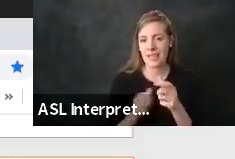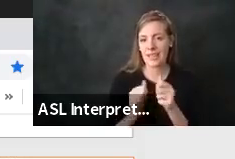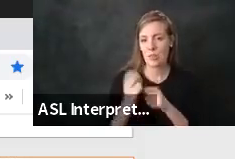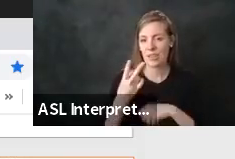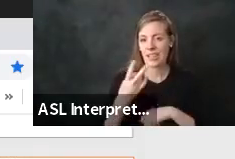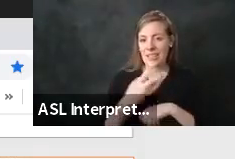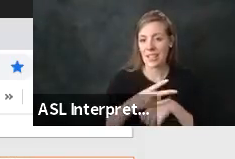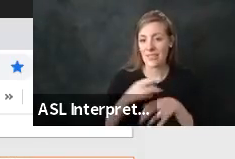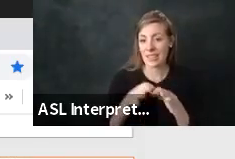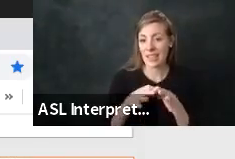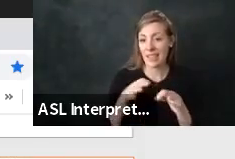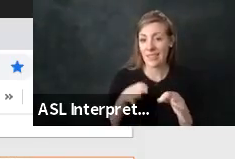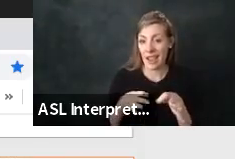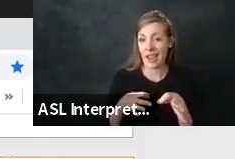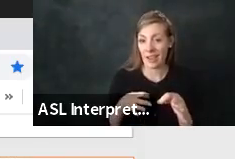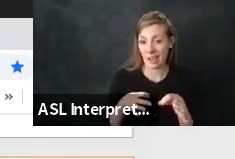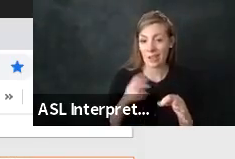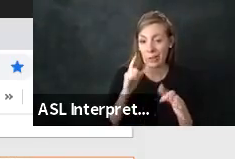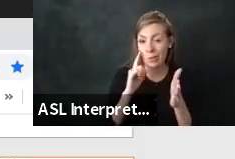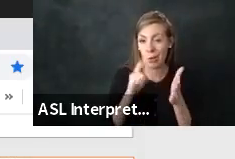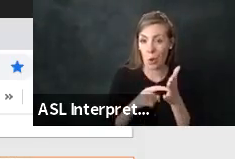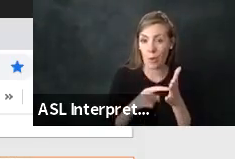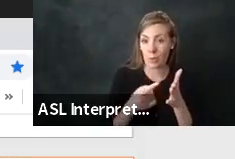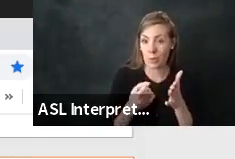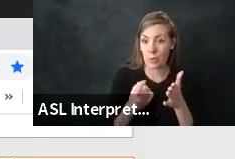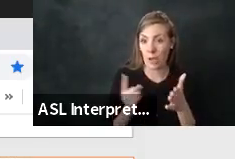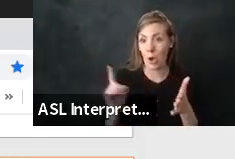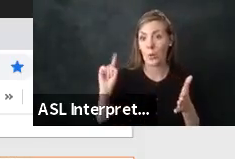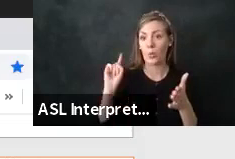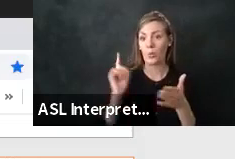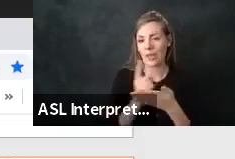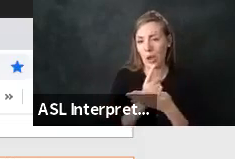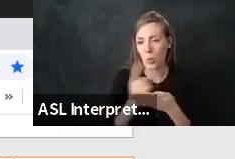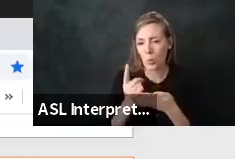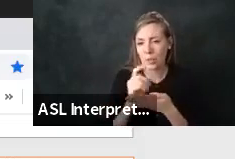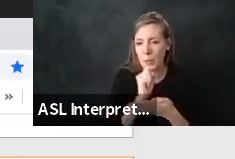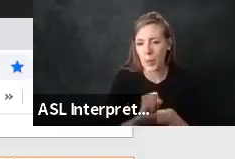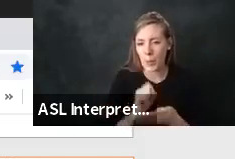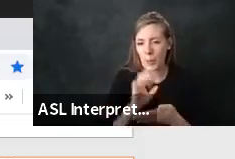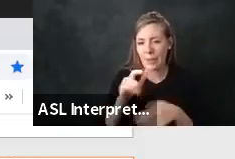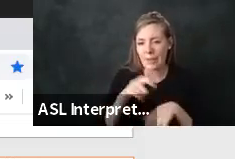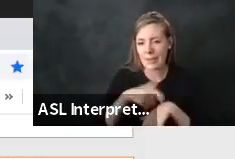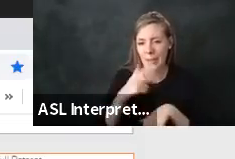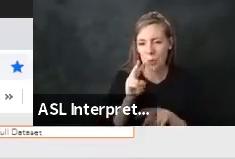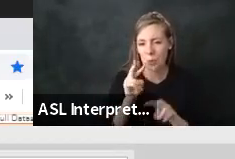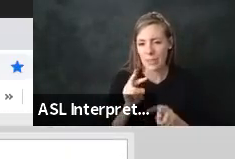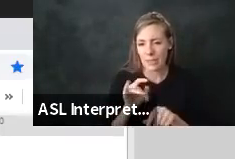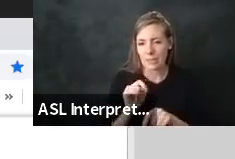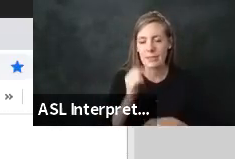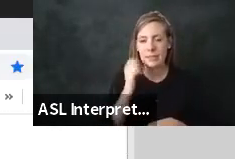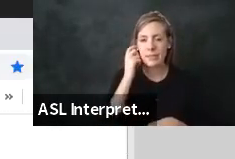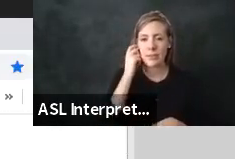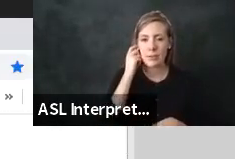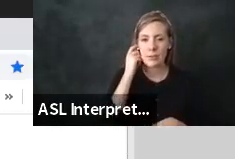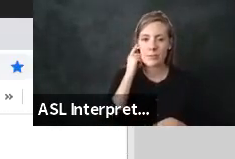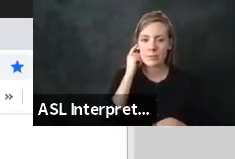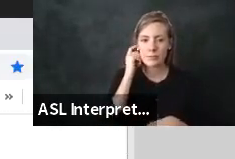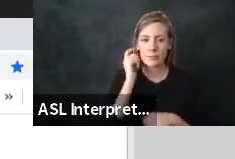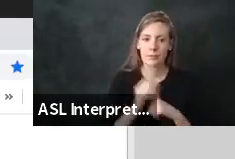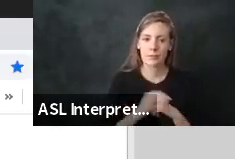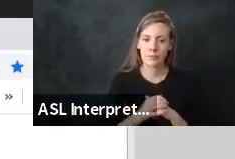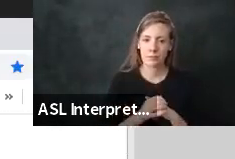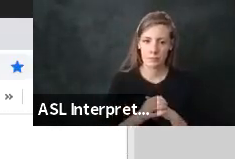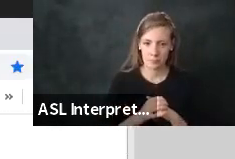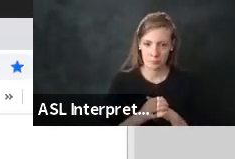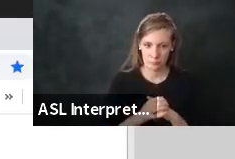And you can see that currently we're at 656 tests per 1000.